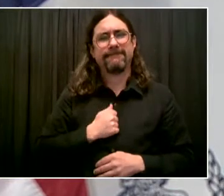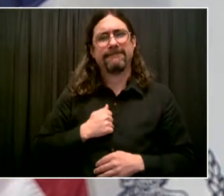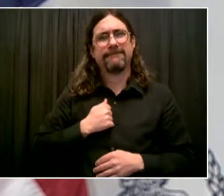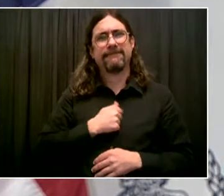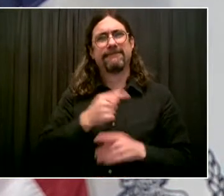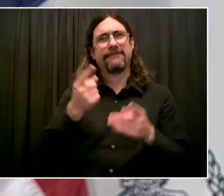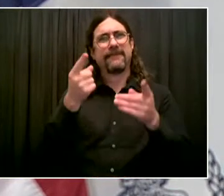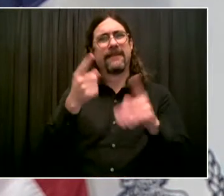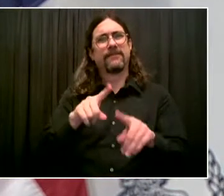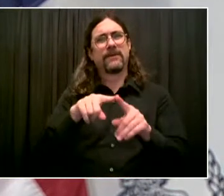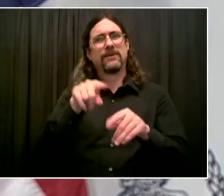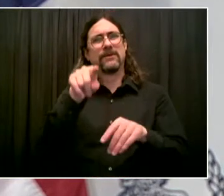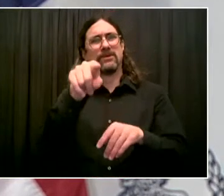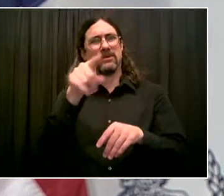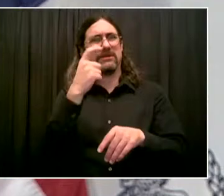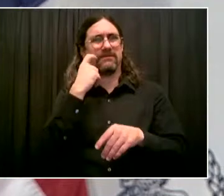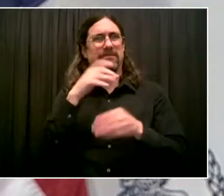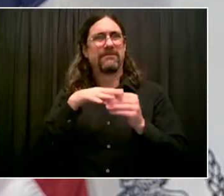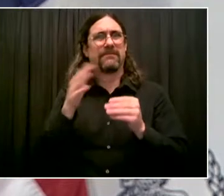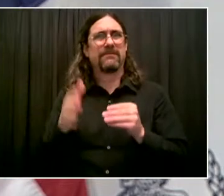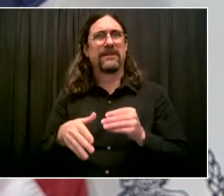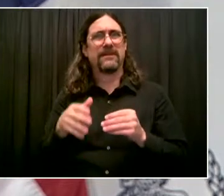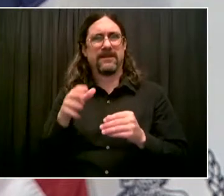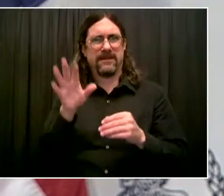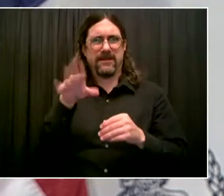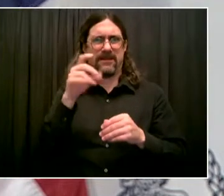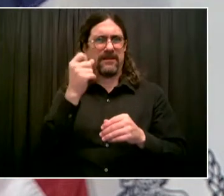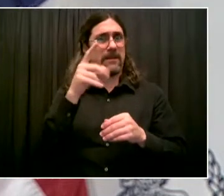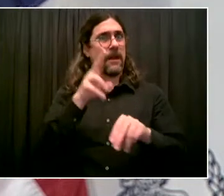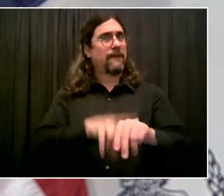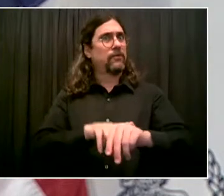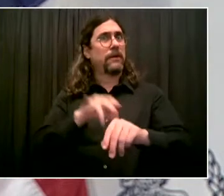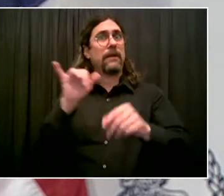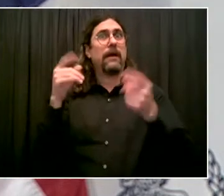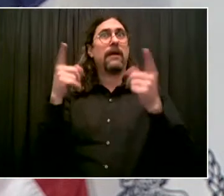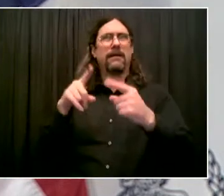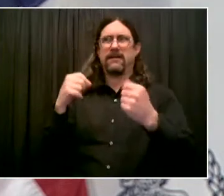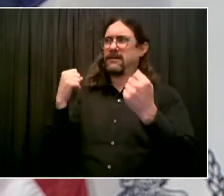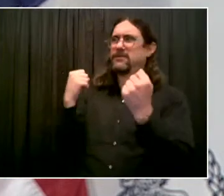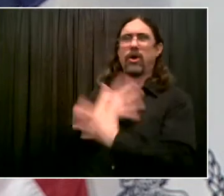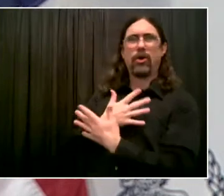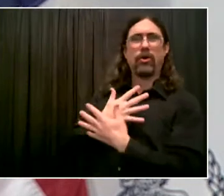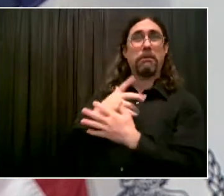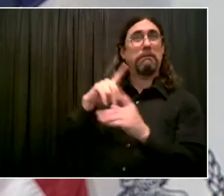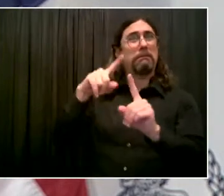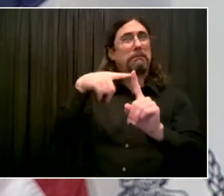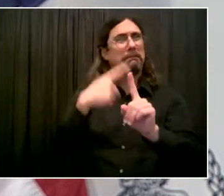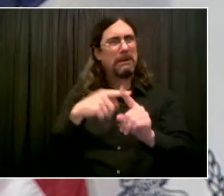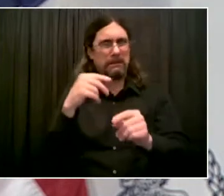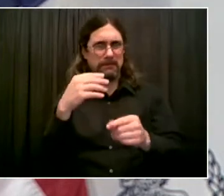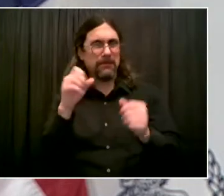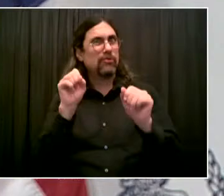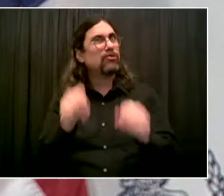FIRST OF ALL, I'M SORRY YOU EXPERIENCE THAT BECAUSE NO ONE SHOULD IT MUST BE VERY UNSETTLING. AND IT CAN BE DANGEROUS IF SOMEONE DOES